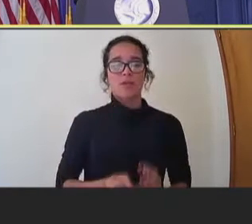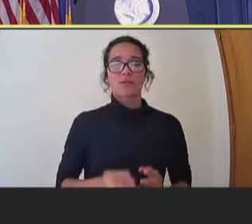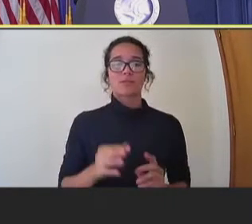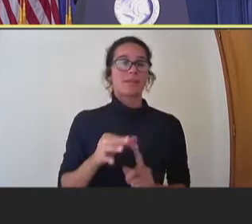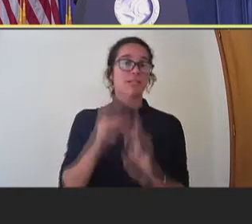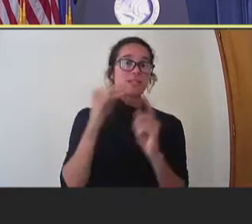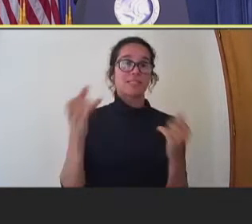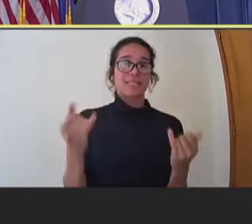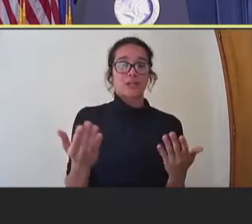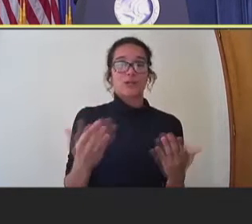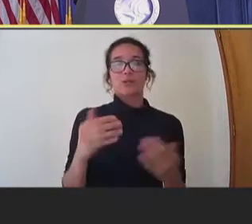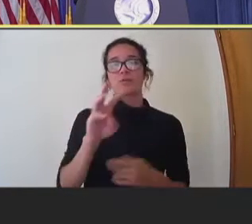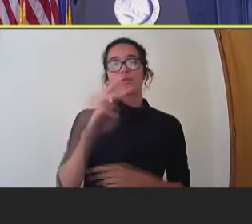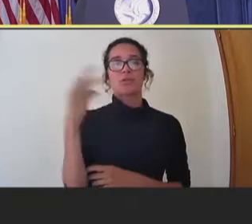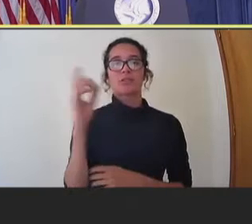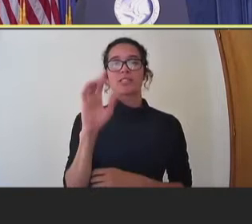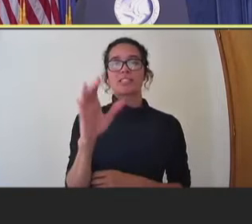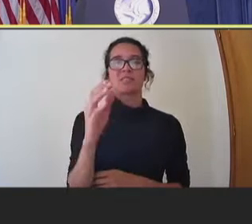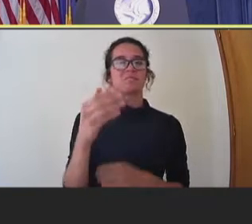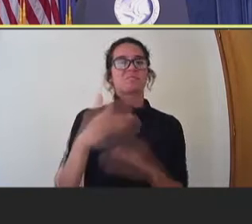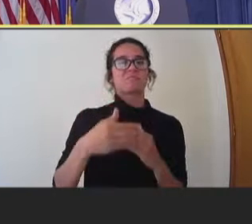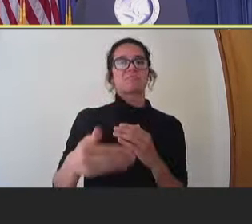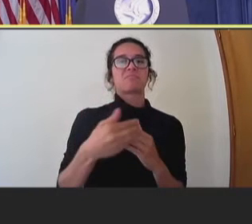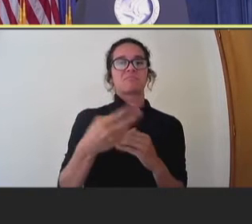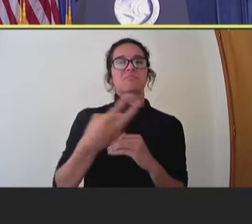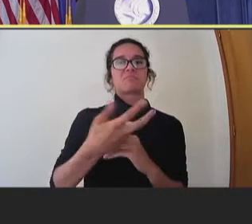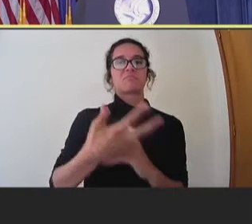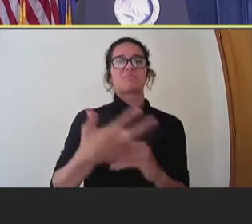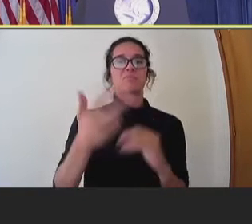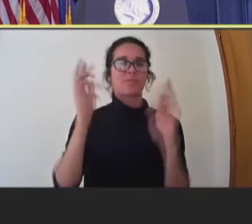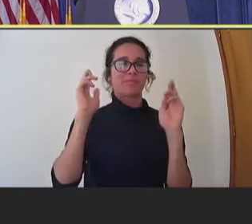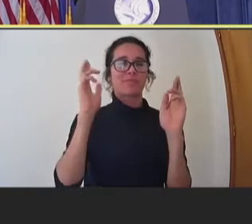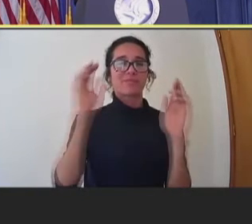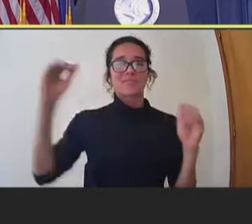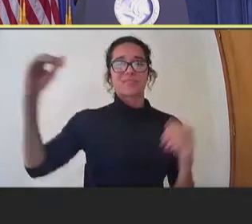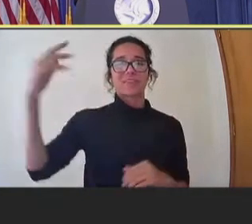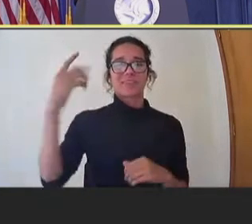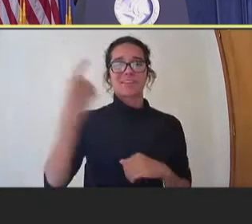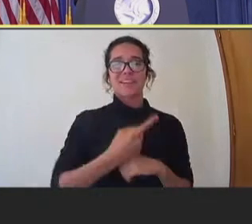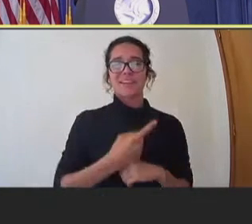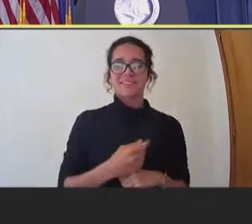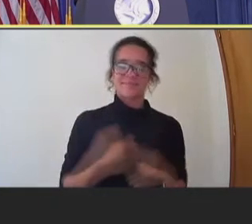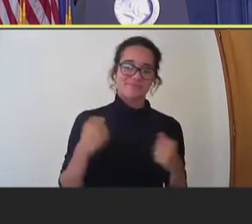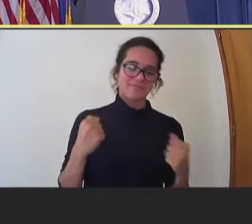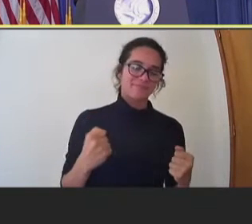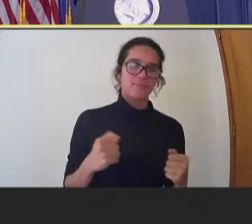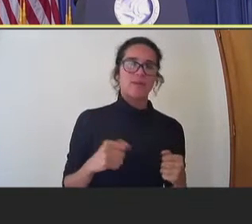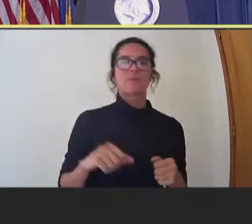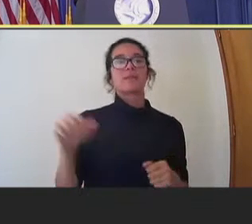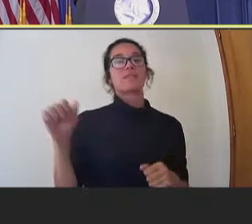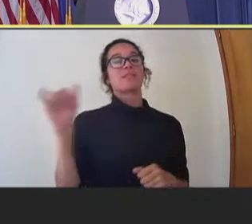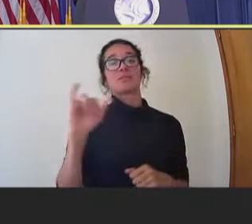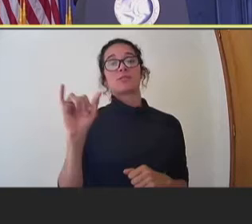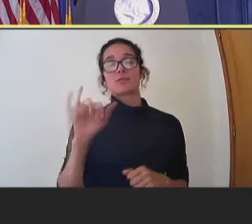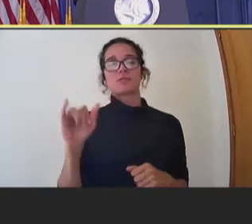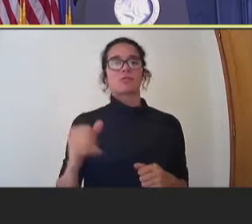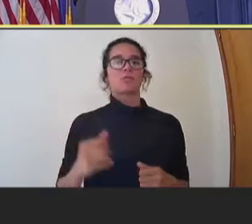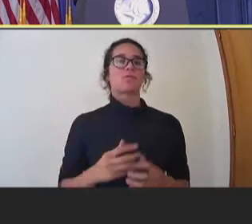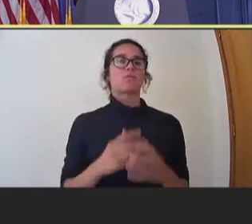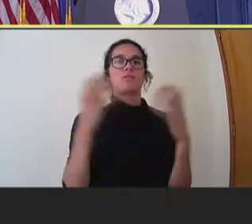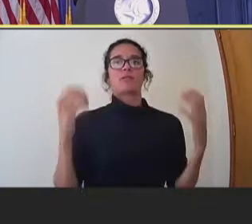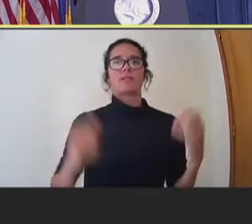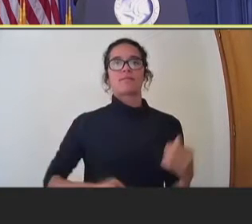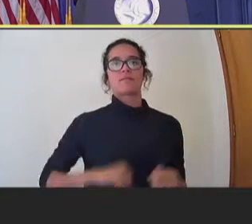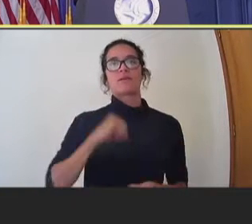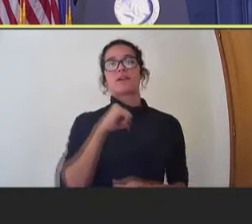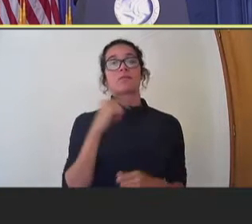D.C., hopefully sunny days, but also so much pride as we celebrate the LGBTQIA+ community,